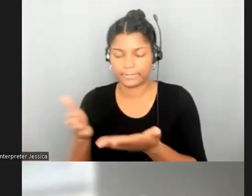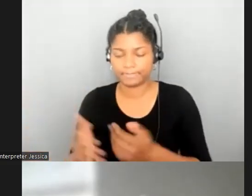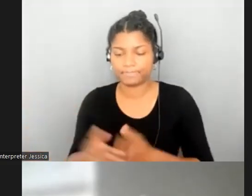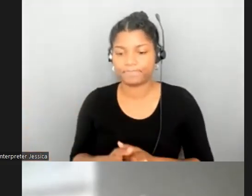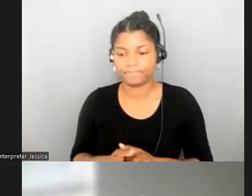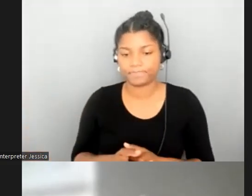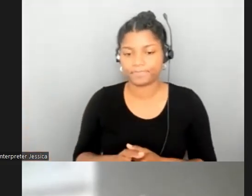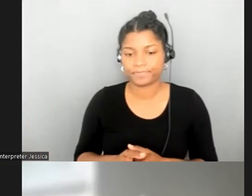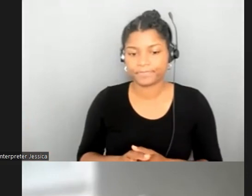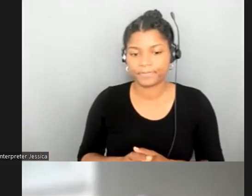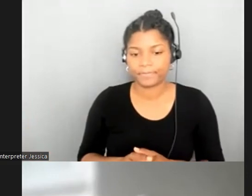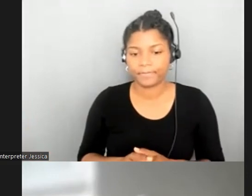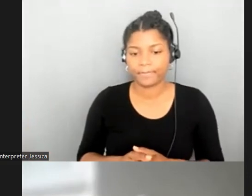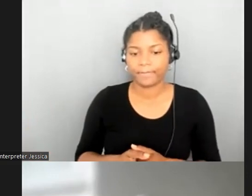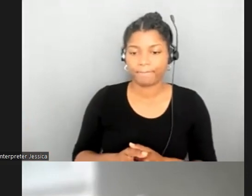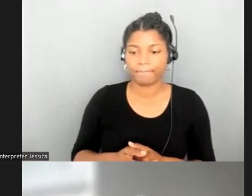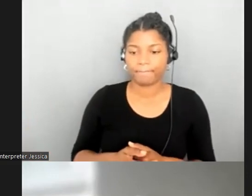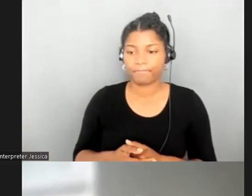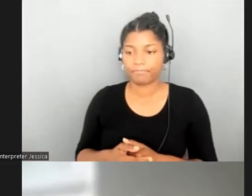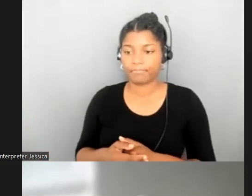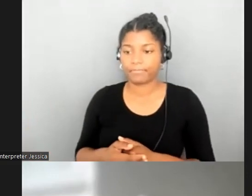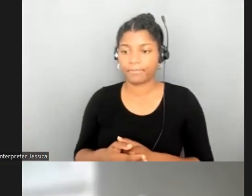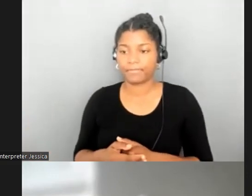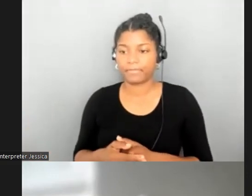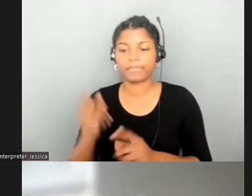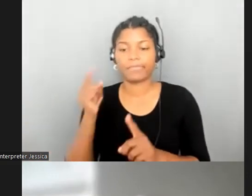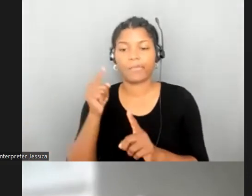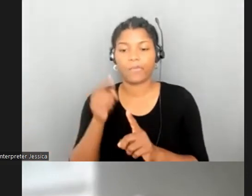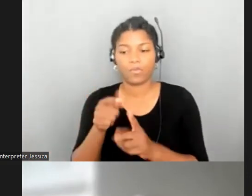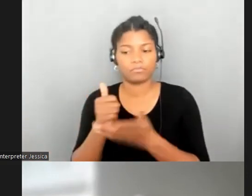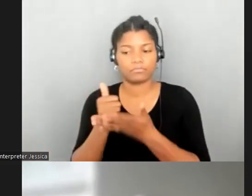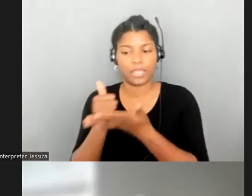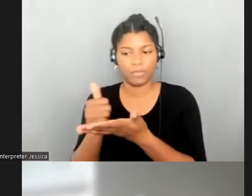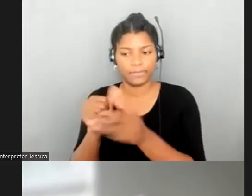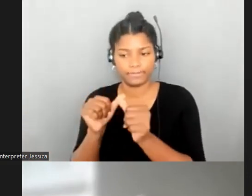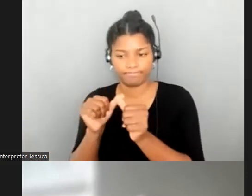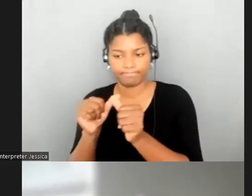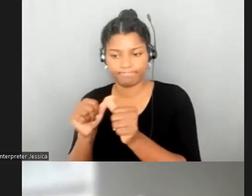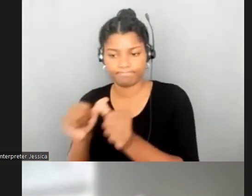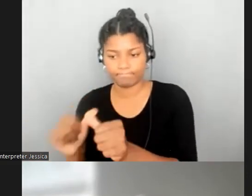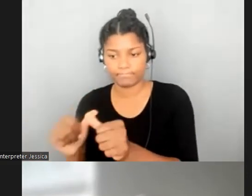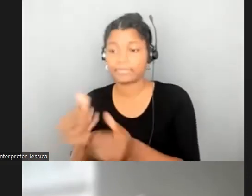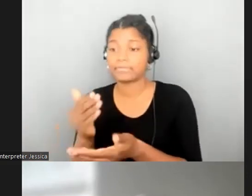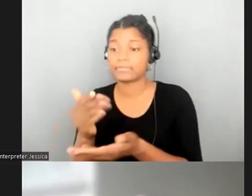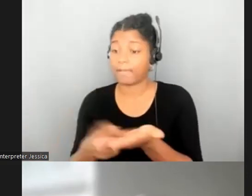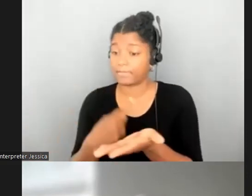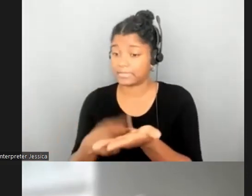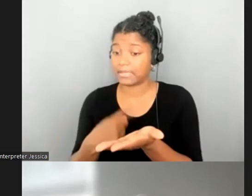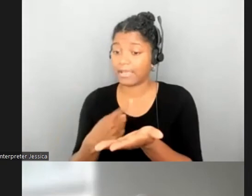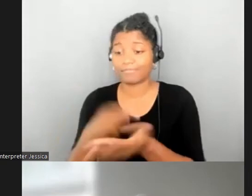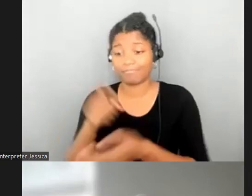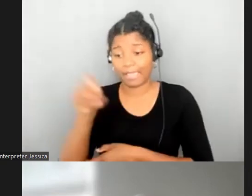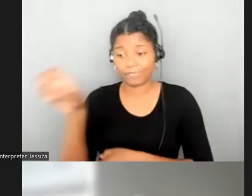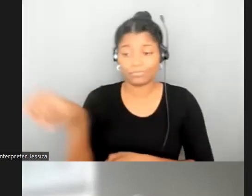Until we can get them connected and sometimes they do go into case management with our Area